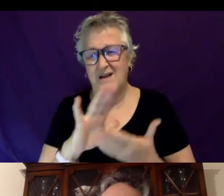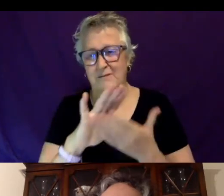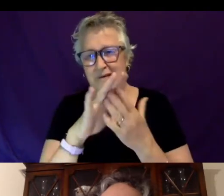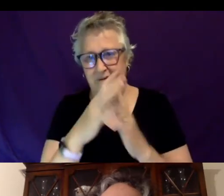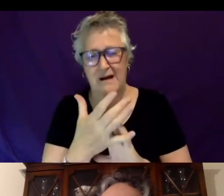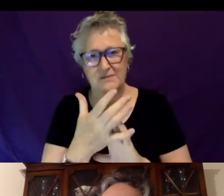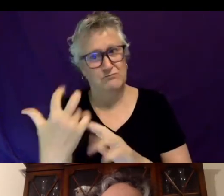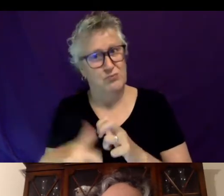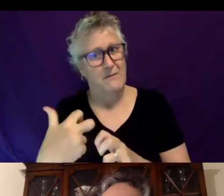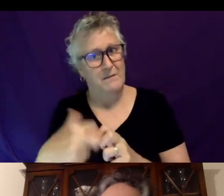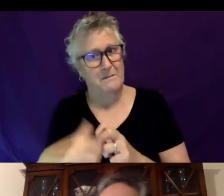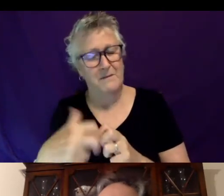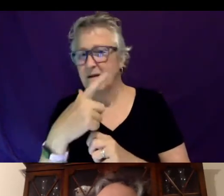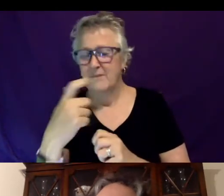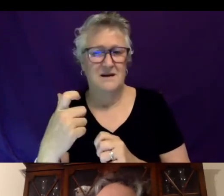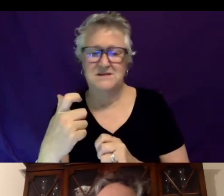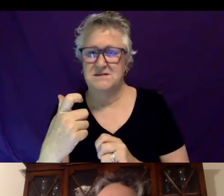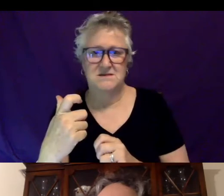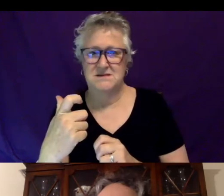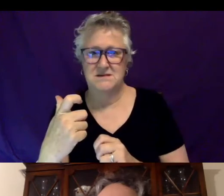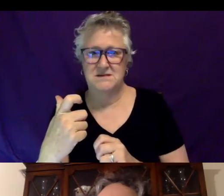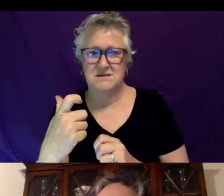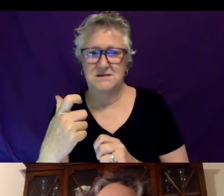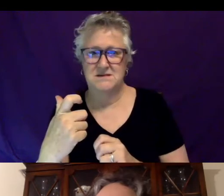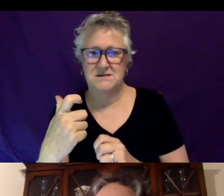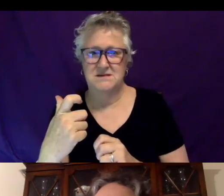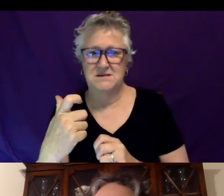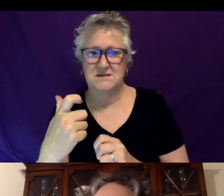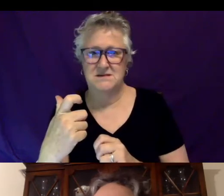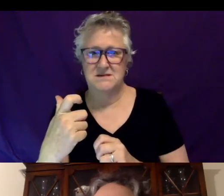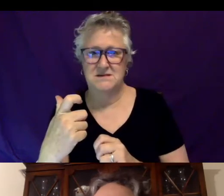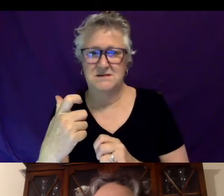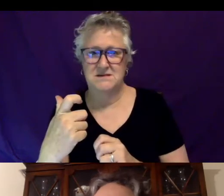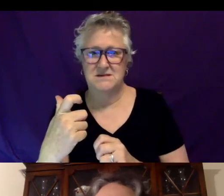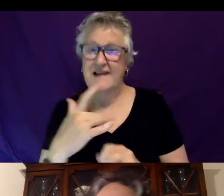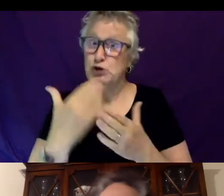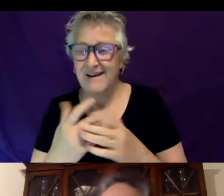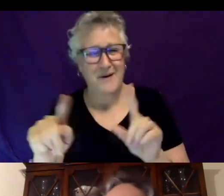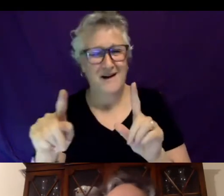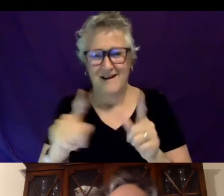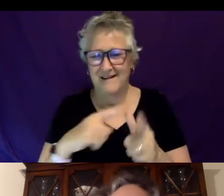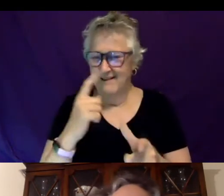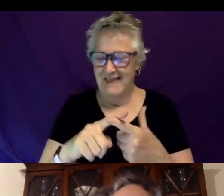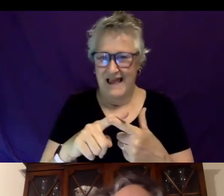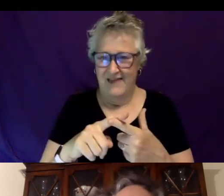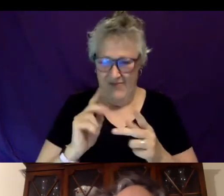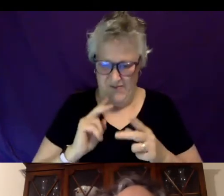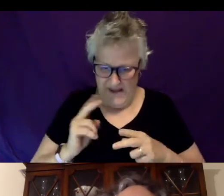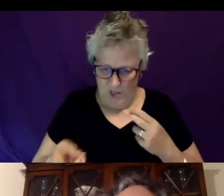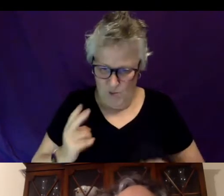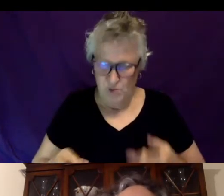problematic, because they, they, it's, it feels good, but then they lose their feathers, and they're cold,